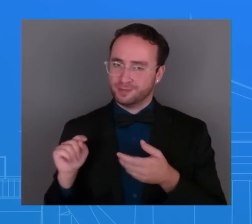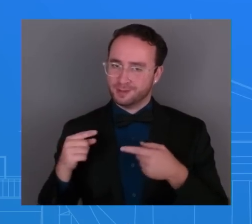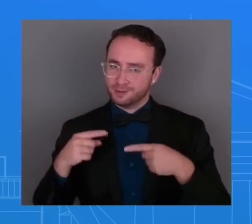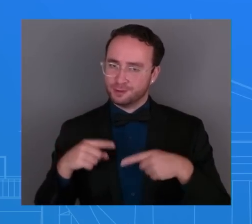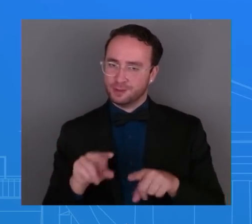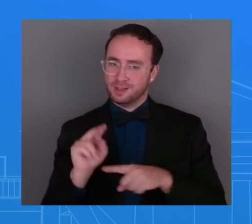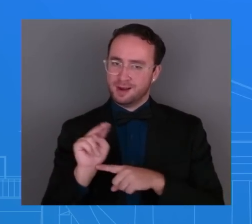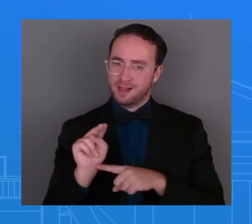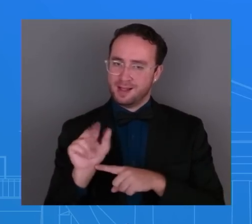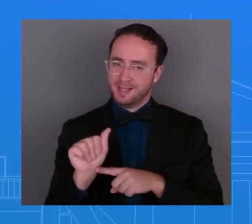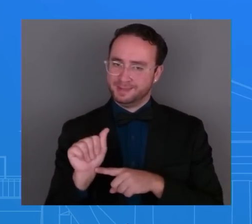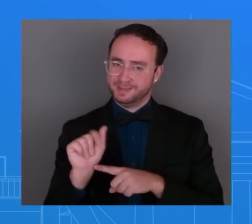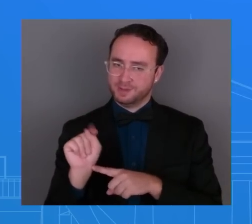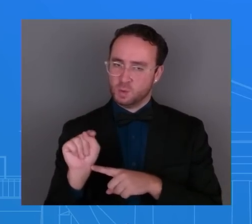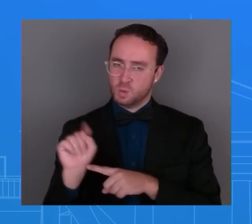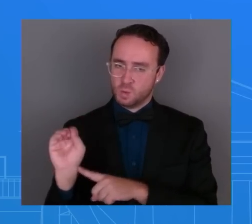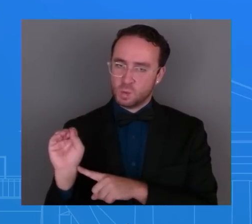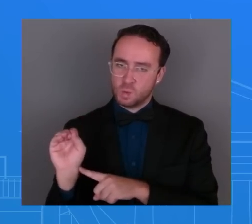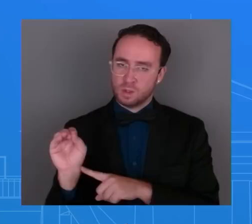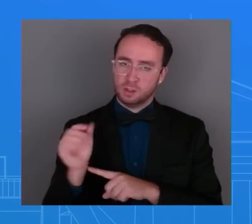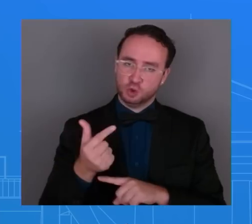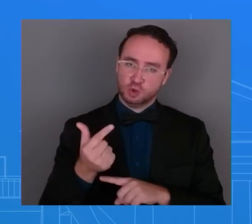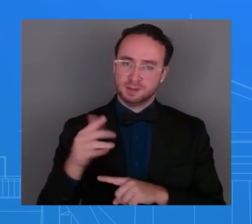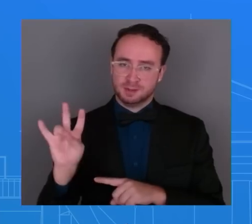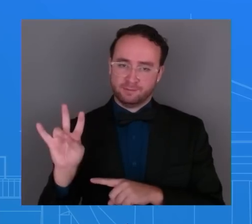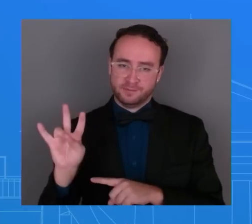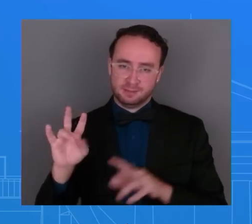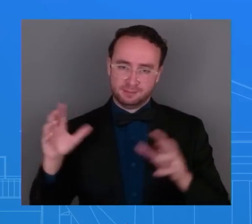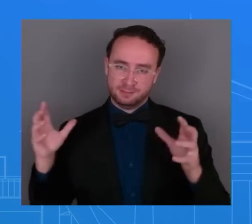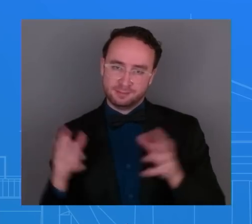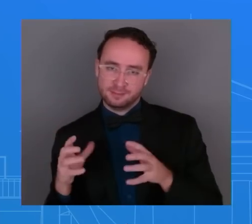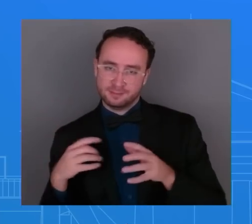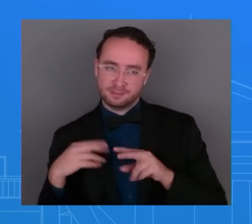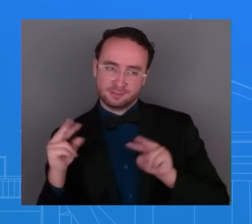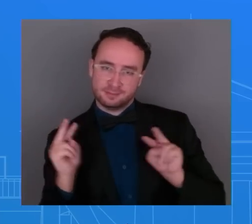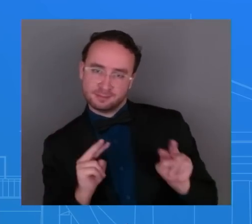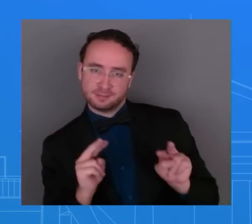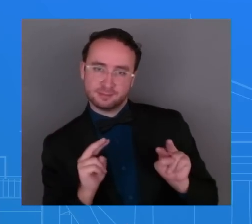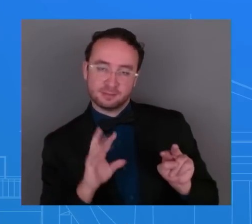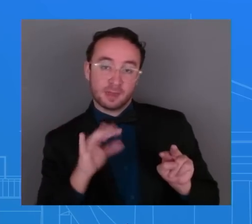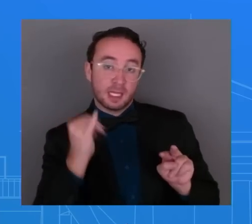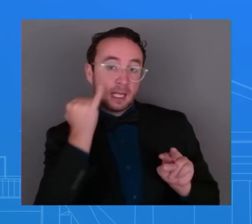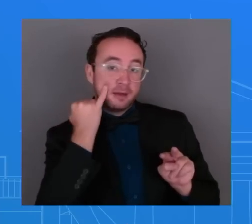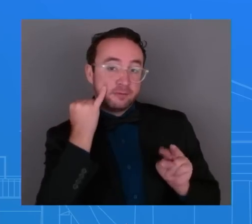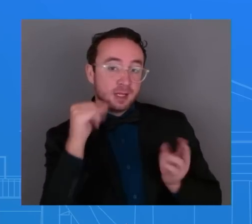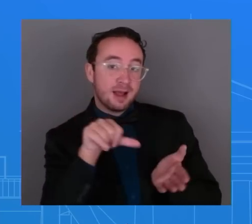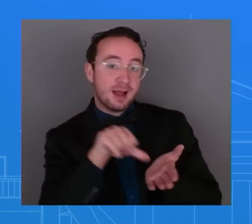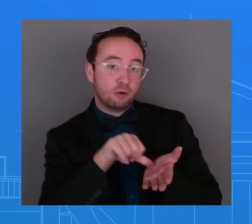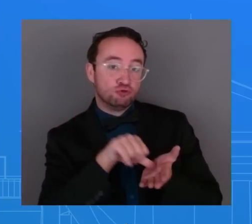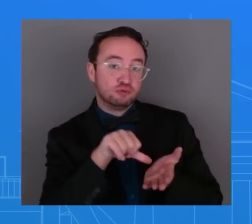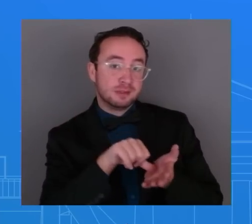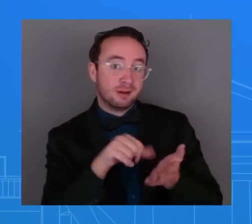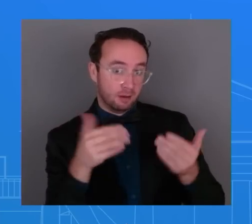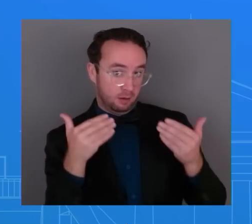if Iran were to move forward with such transfers, which would represent a dramatic escalation in Iran's support